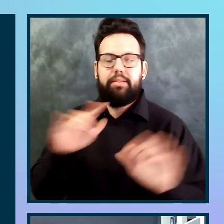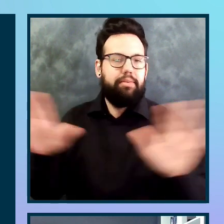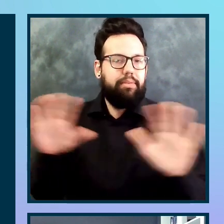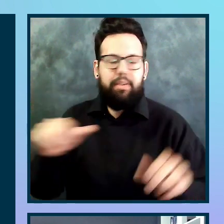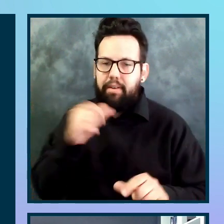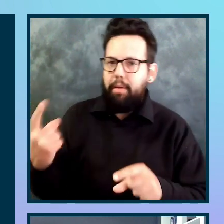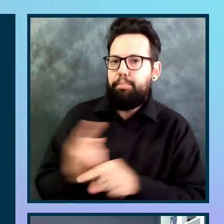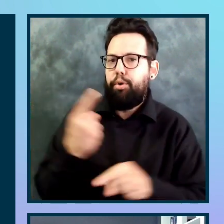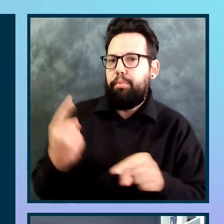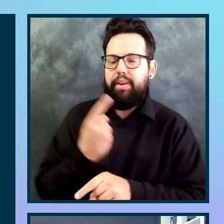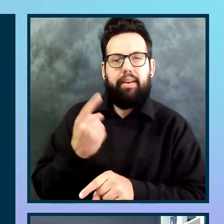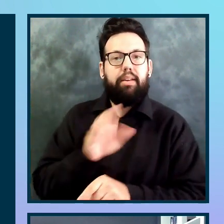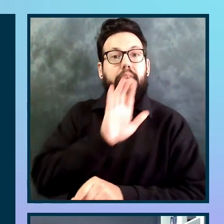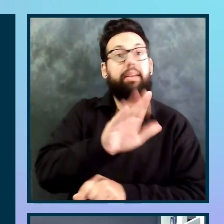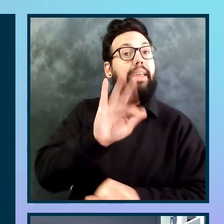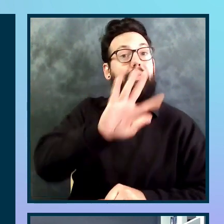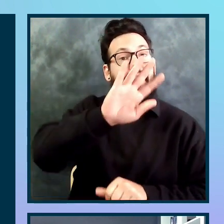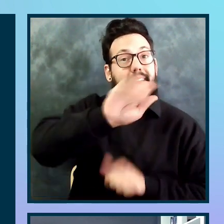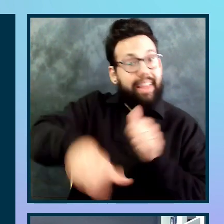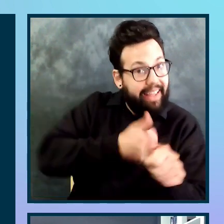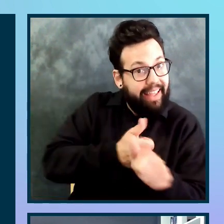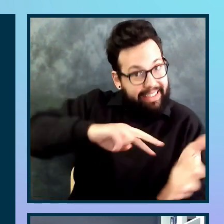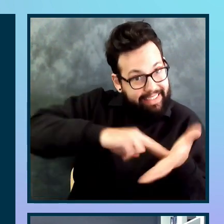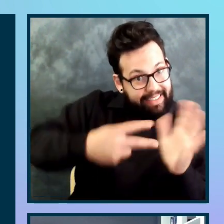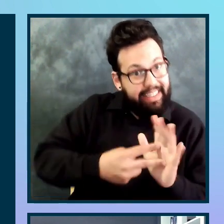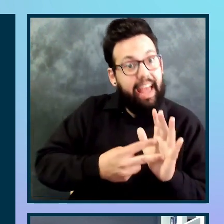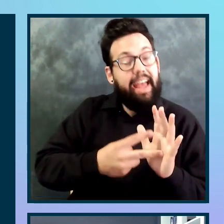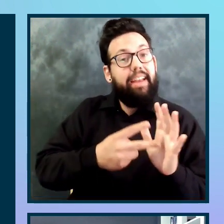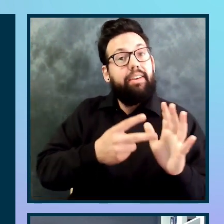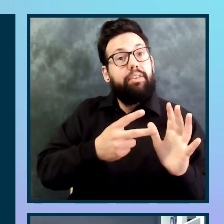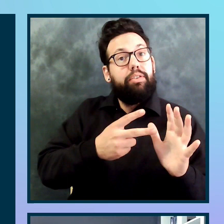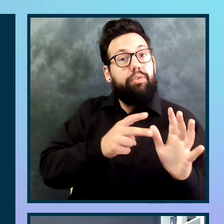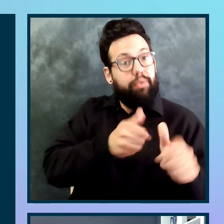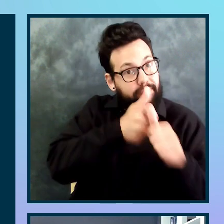that we tend to read elements in the page. We read top to bottom, left to right.